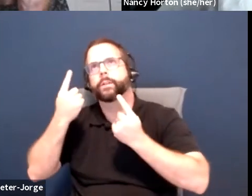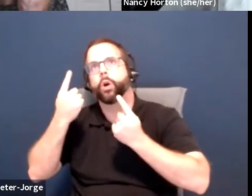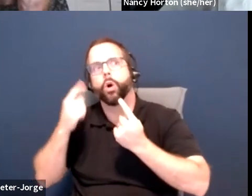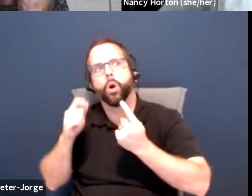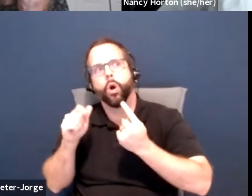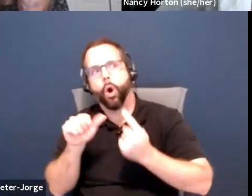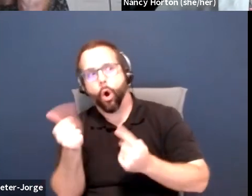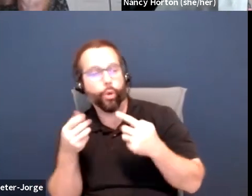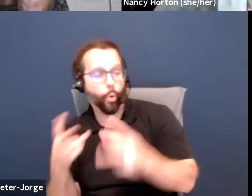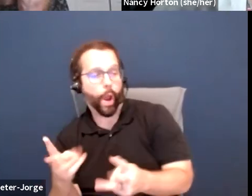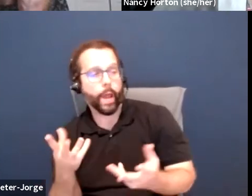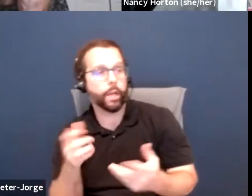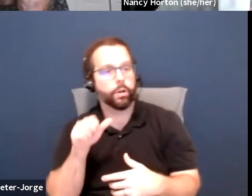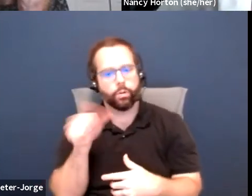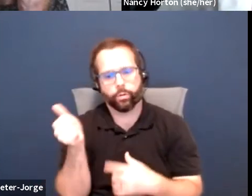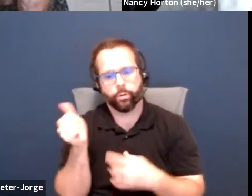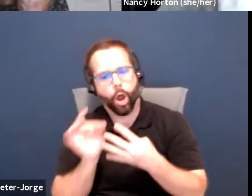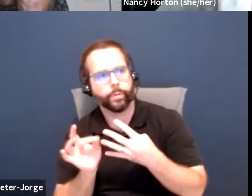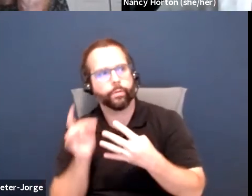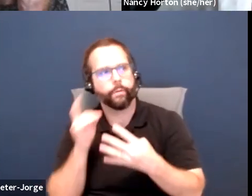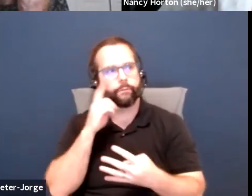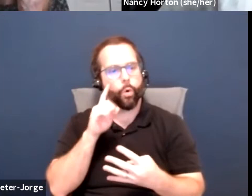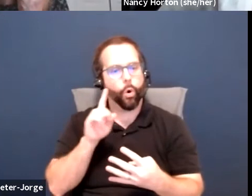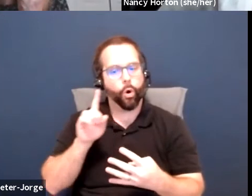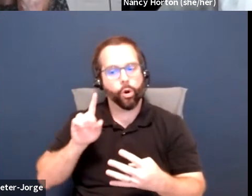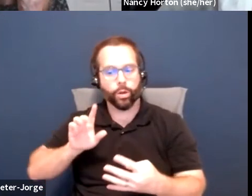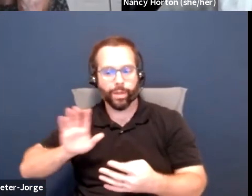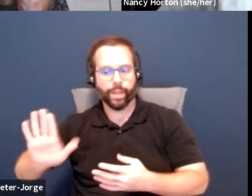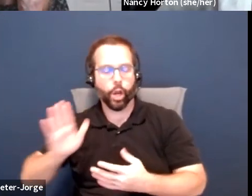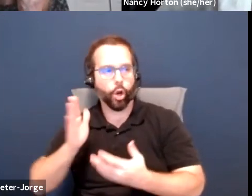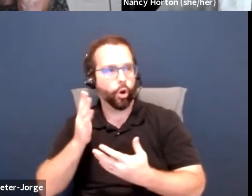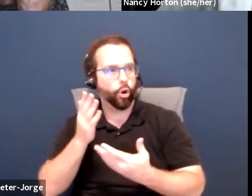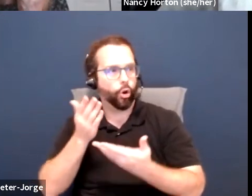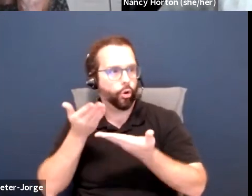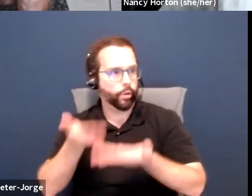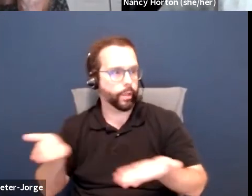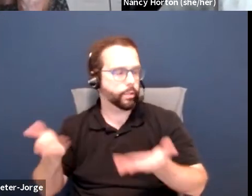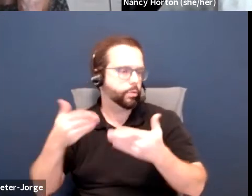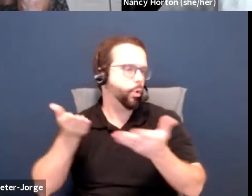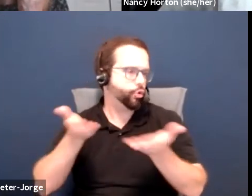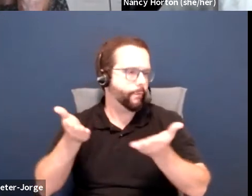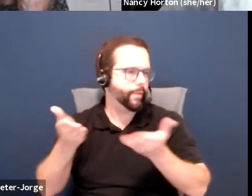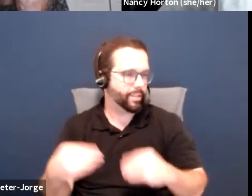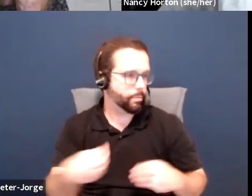still need to consider if there are other ways, if there are alternatives